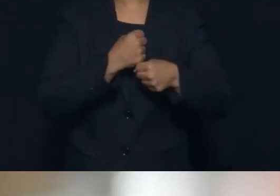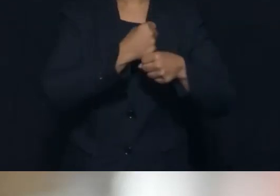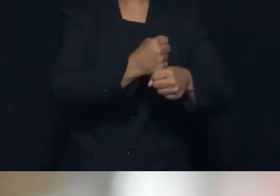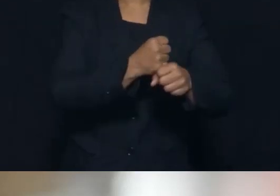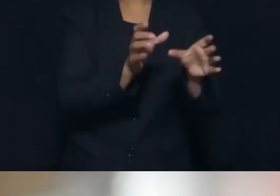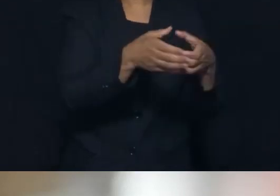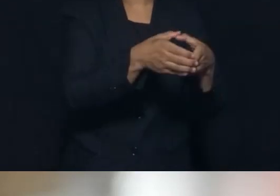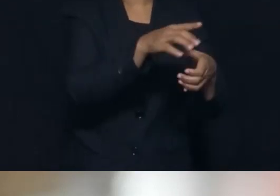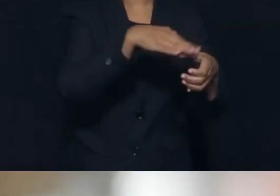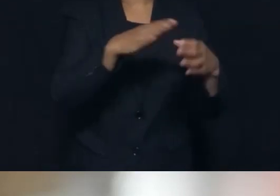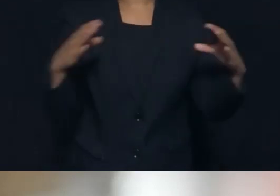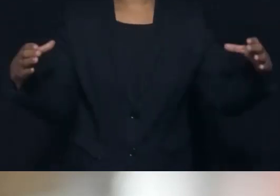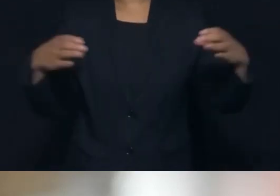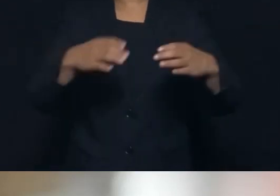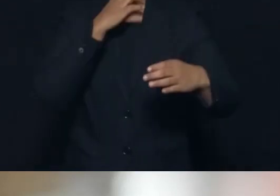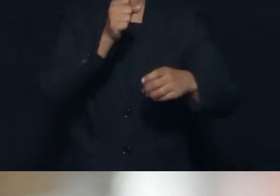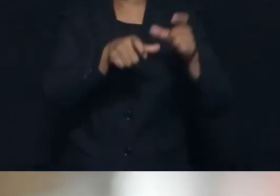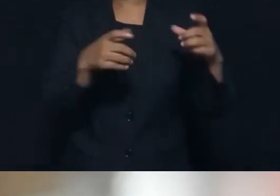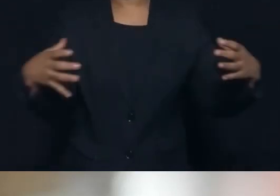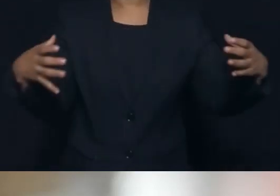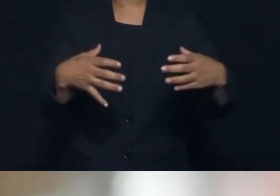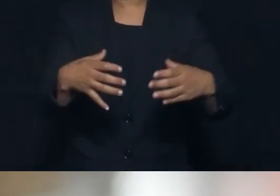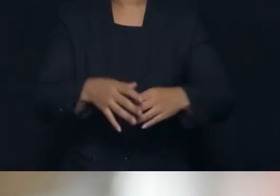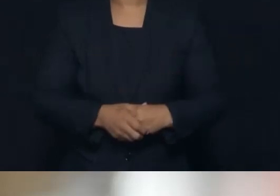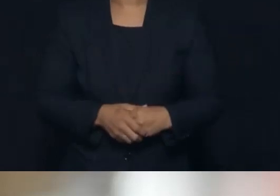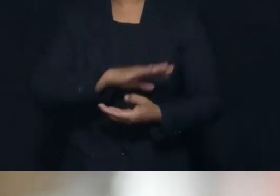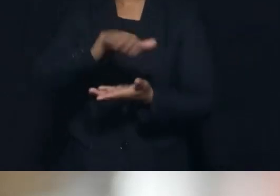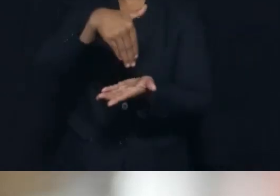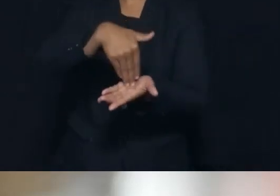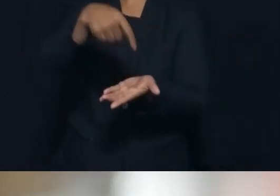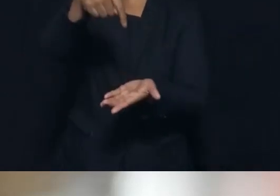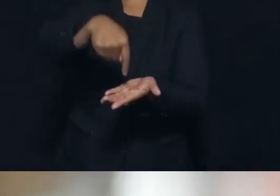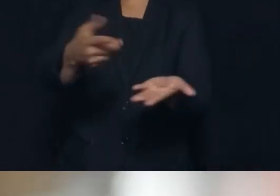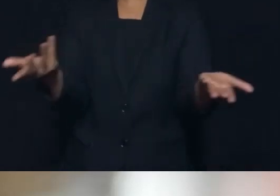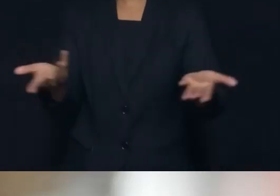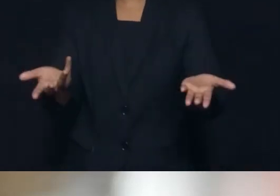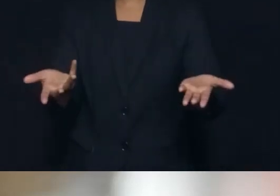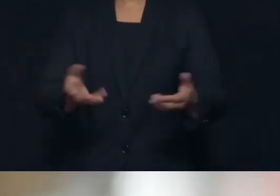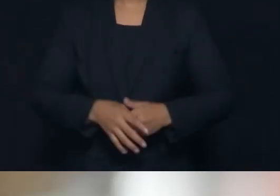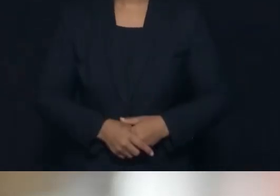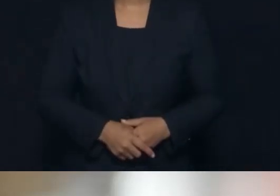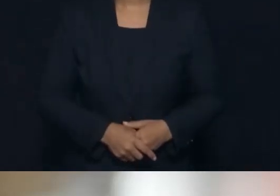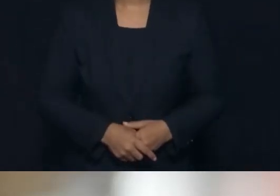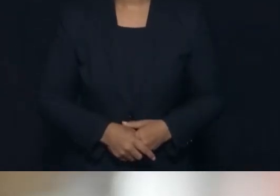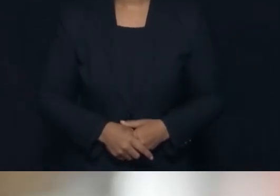A question for you, Ima. You are developing technical standards on accessibility. This year, 6 new standards will be developed or the process will start.